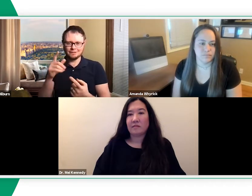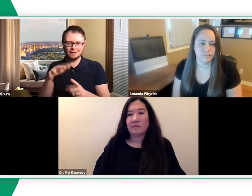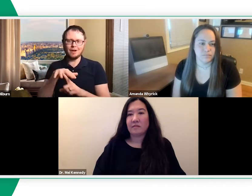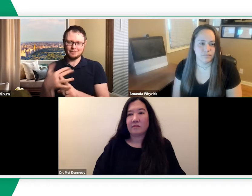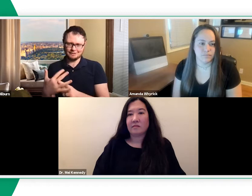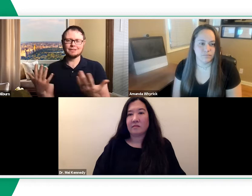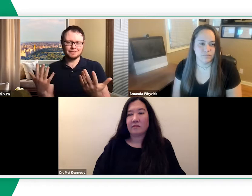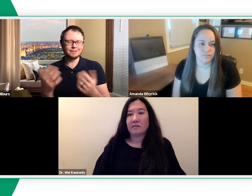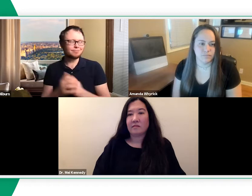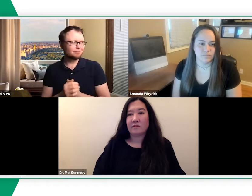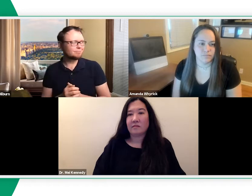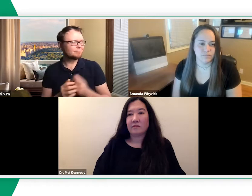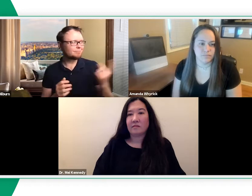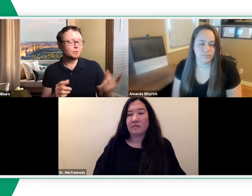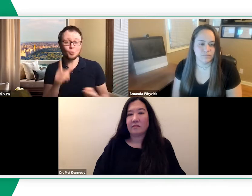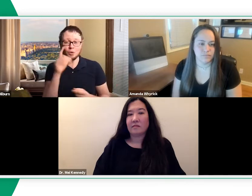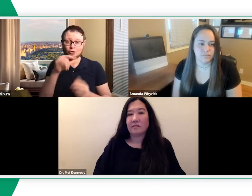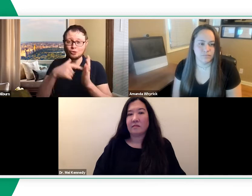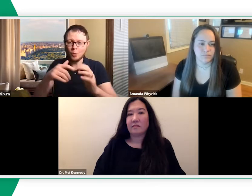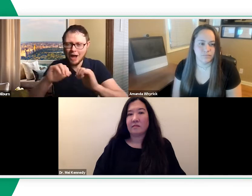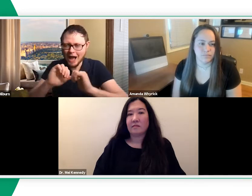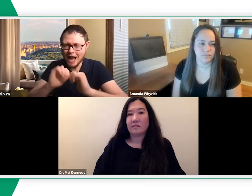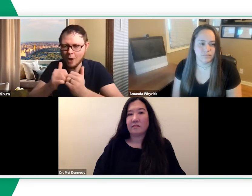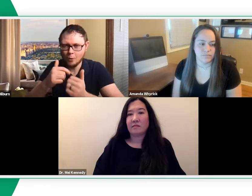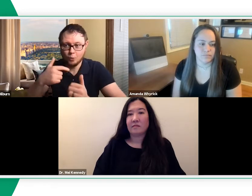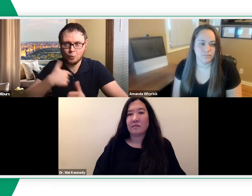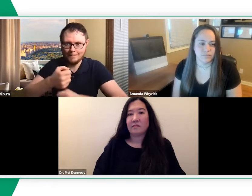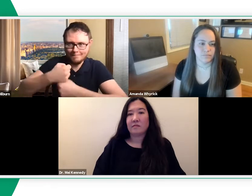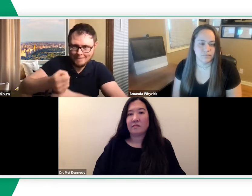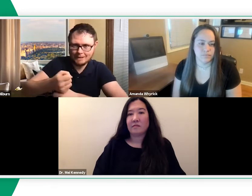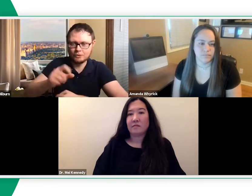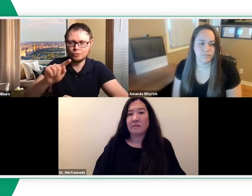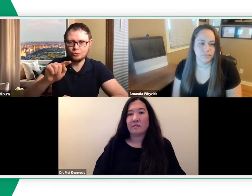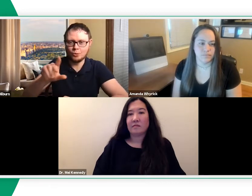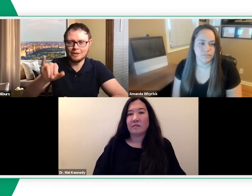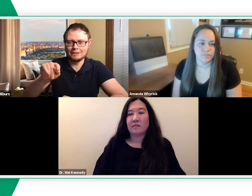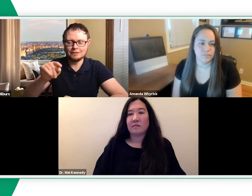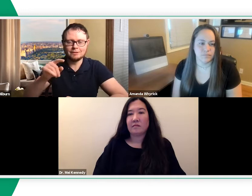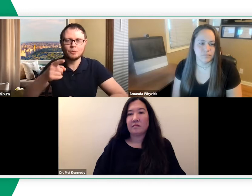that you use those, especially in the COVID context.